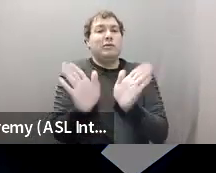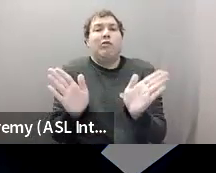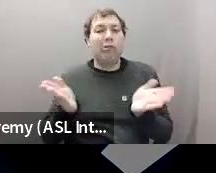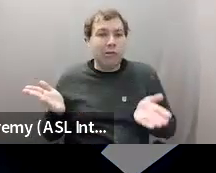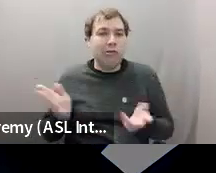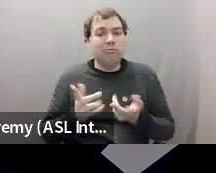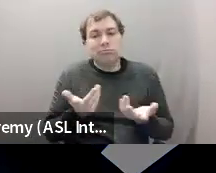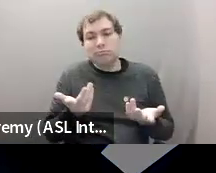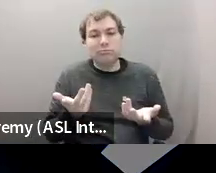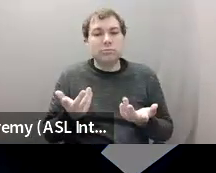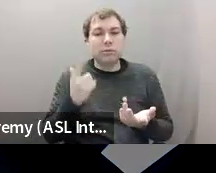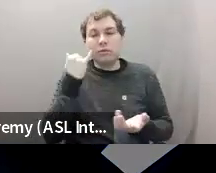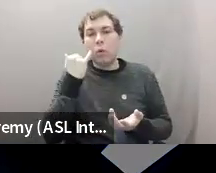Lynnie Downum-Hanzal: if we want to hear from